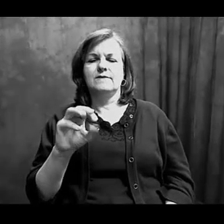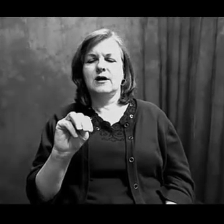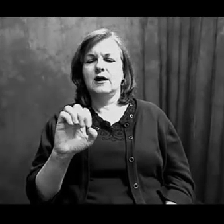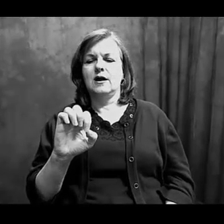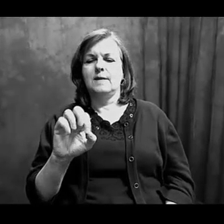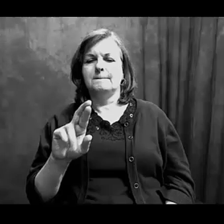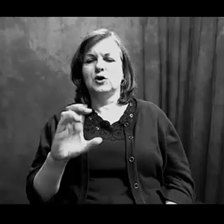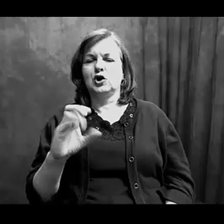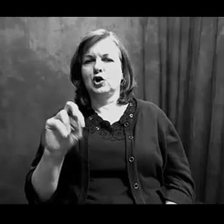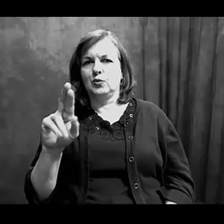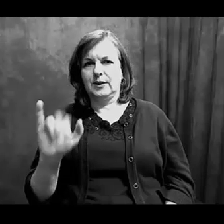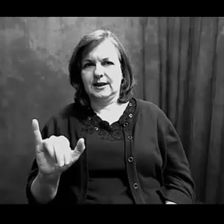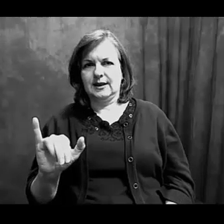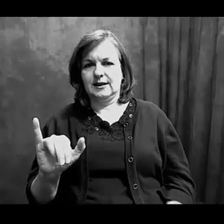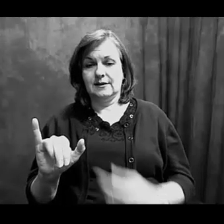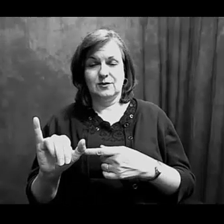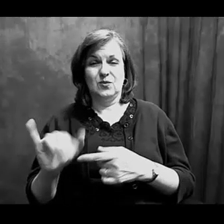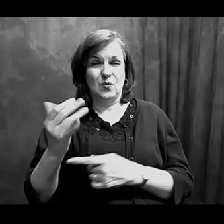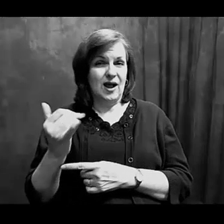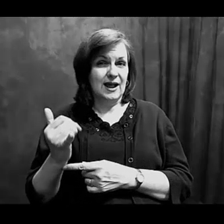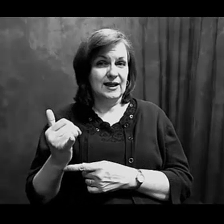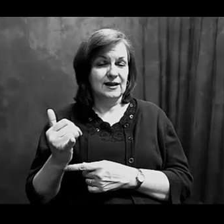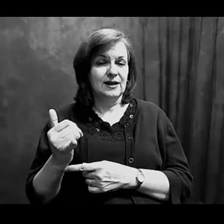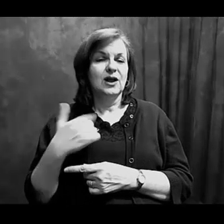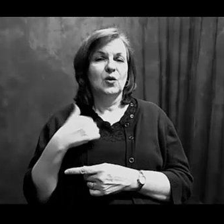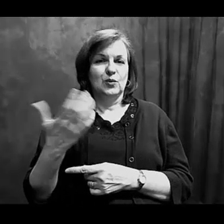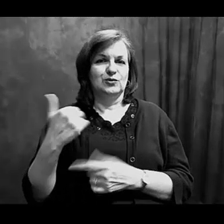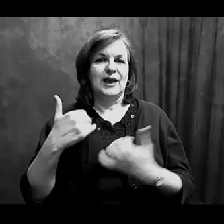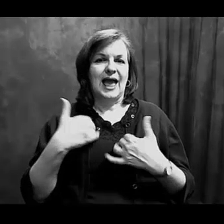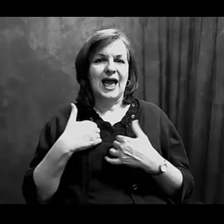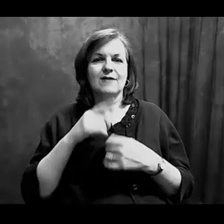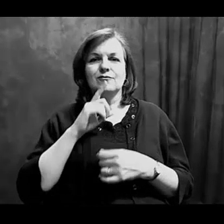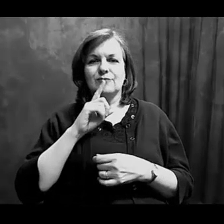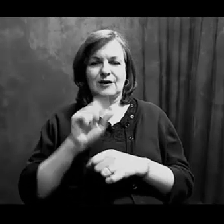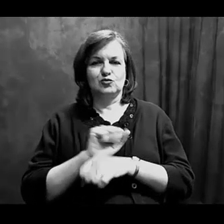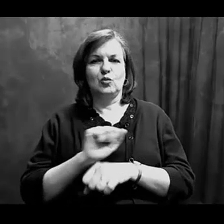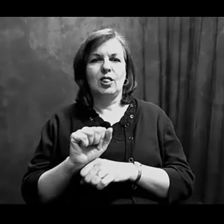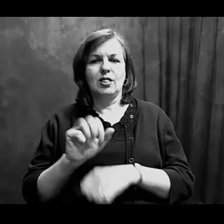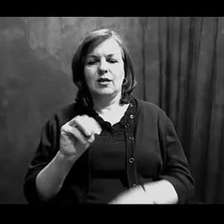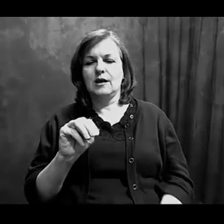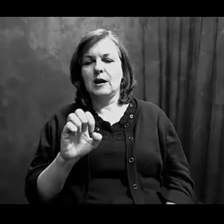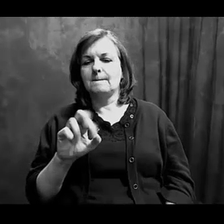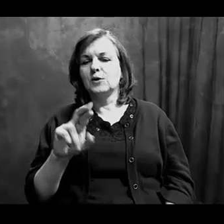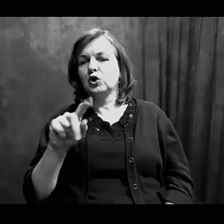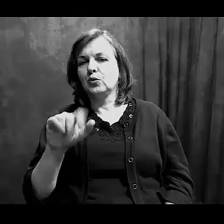and this is back when there was actually mercury in your blood pressure cuff readings